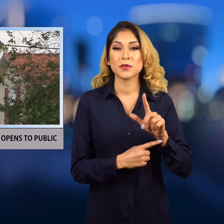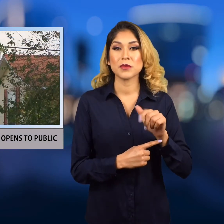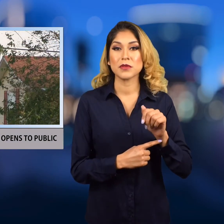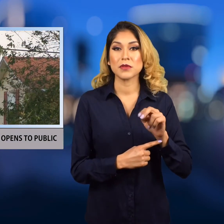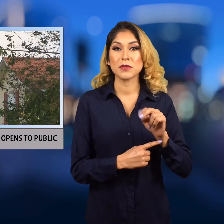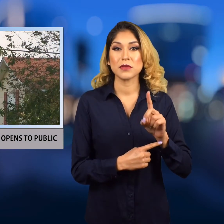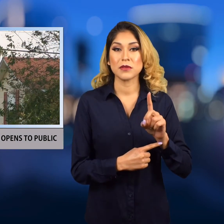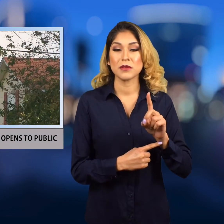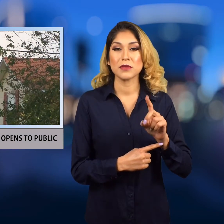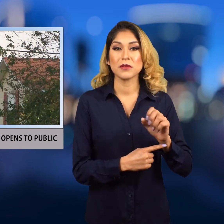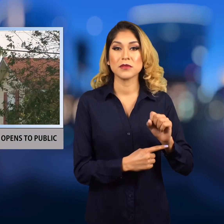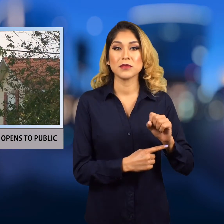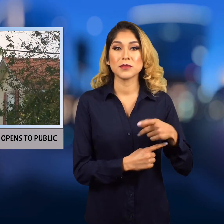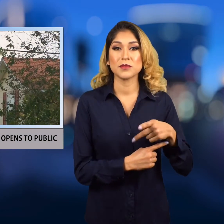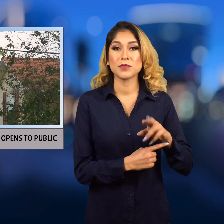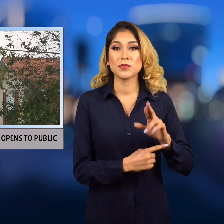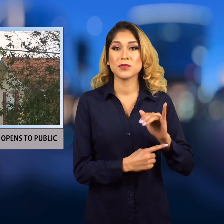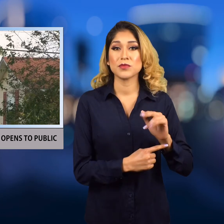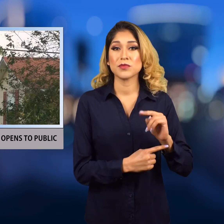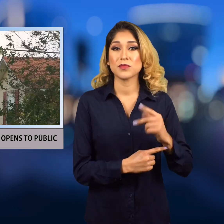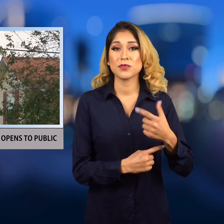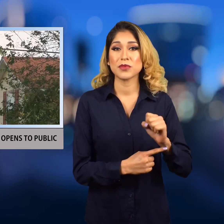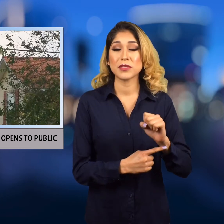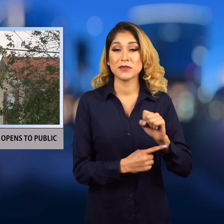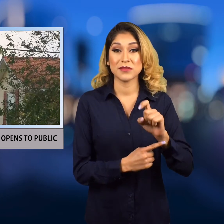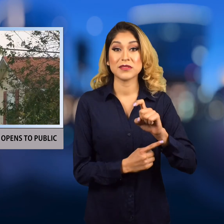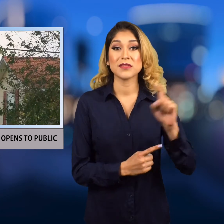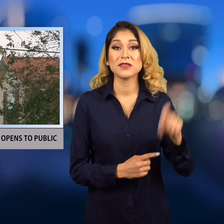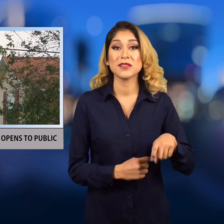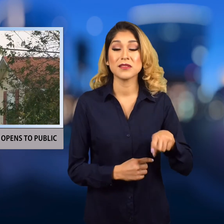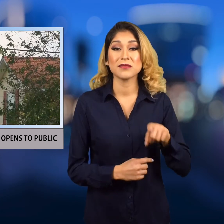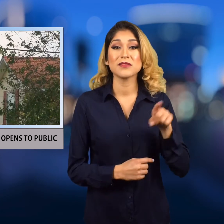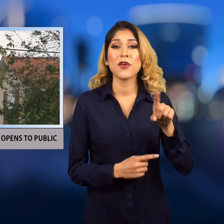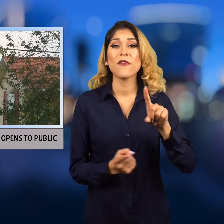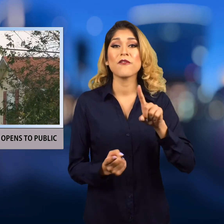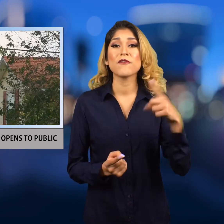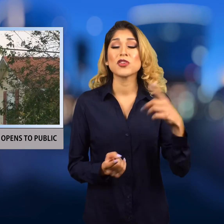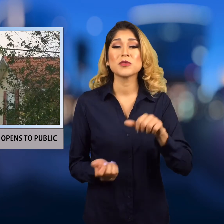Springs Texas opened its doors to the public today,